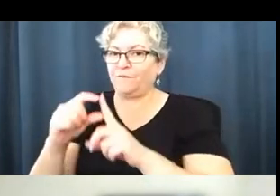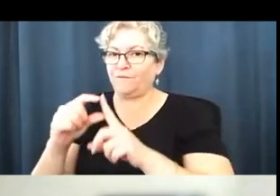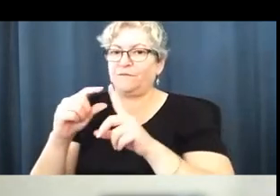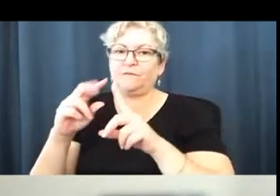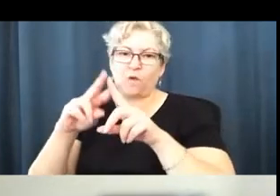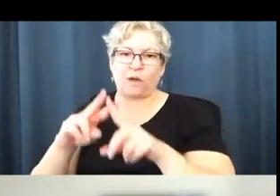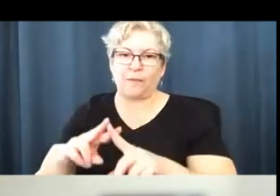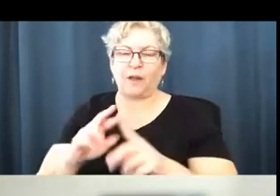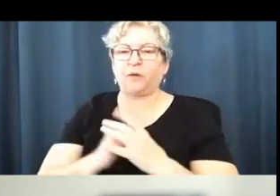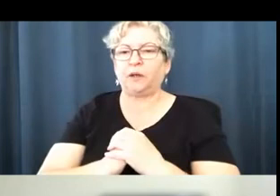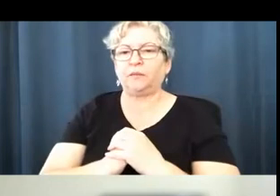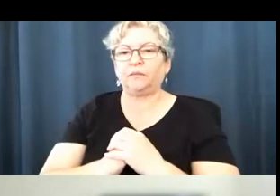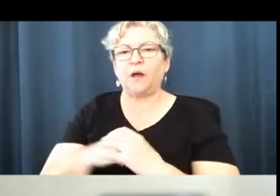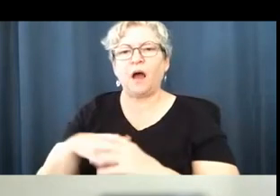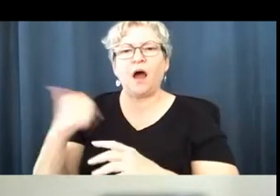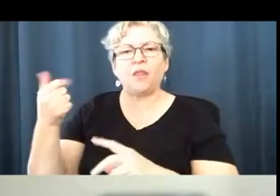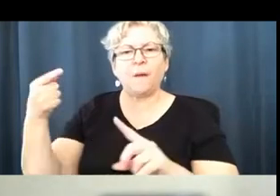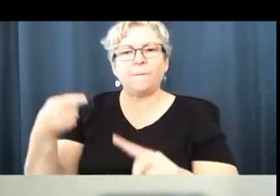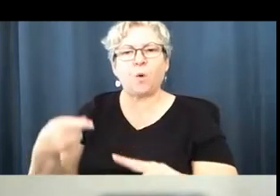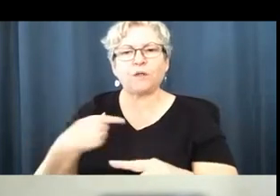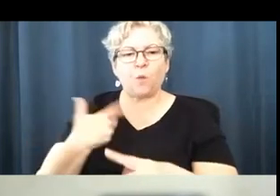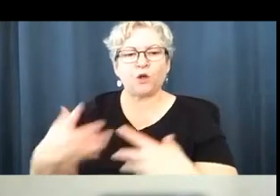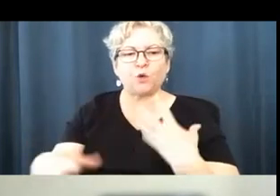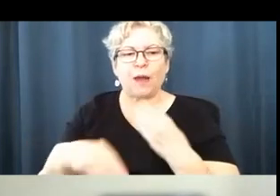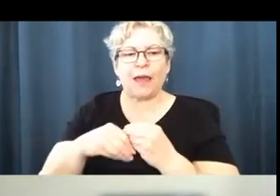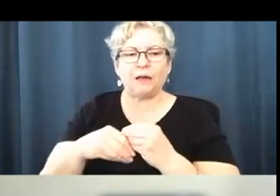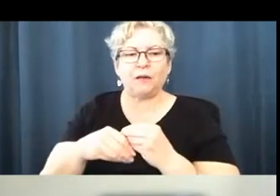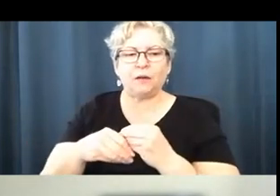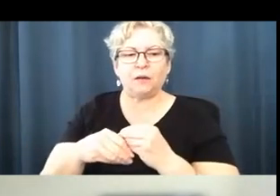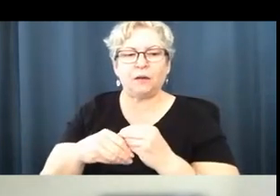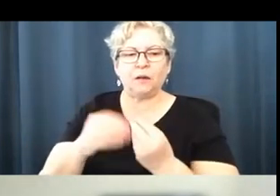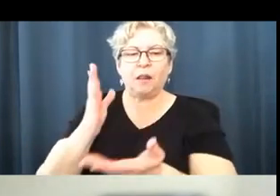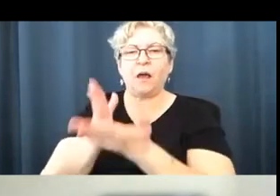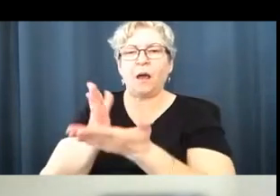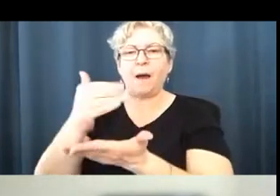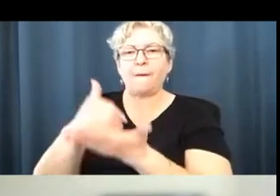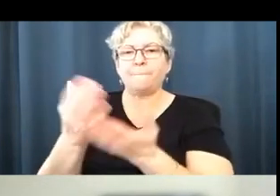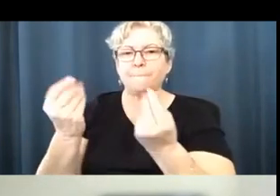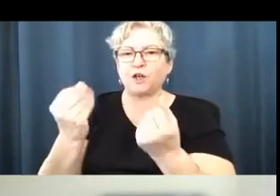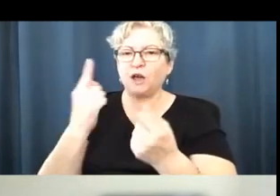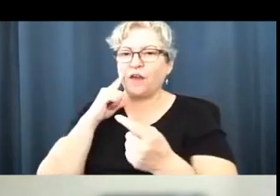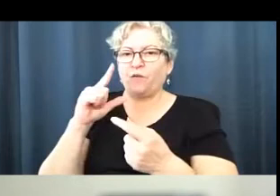William, a couple of points you made there I just wanna add on to the budget. If we embed it in the whole process,